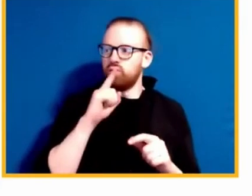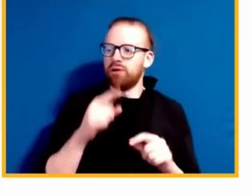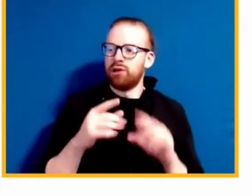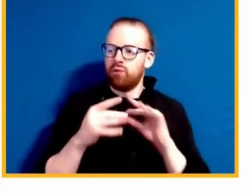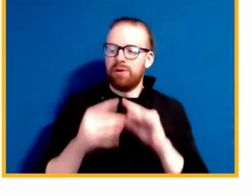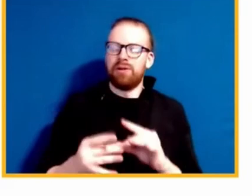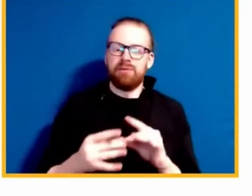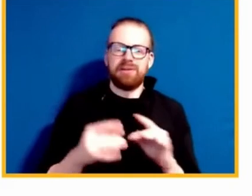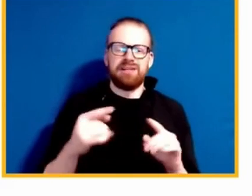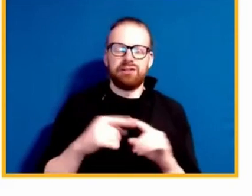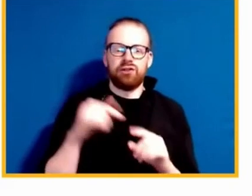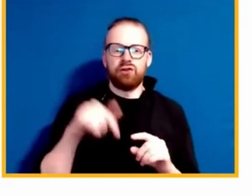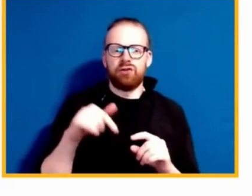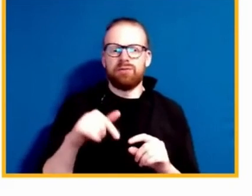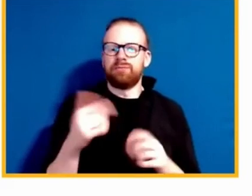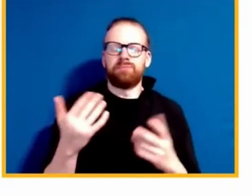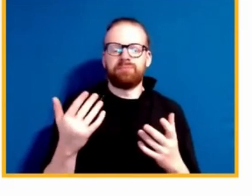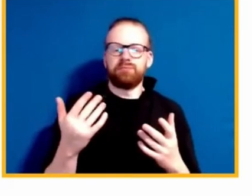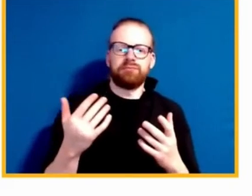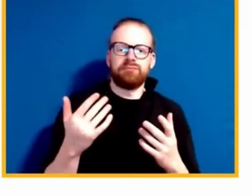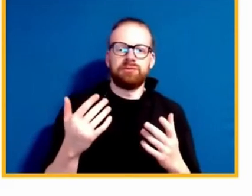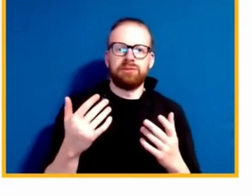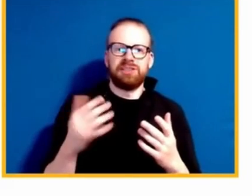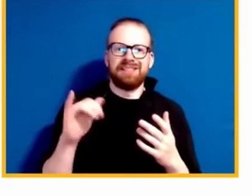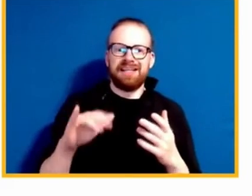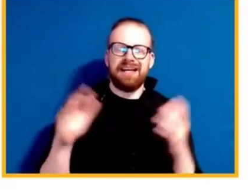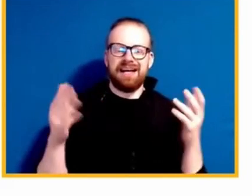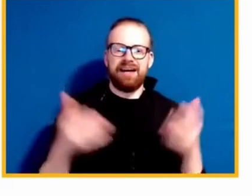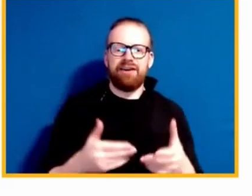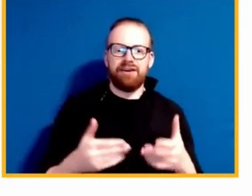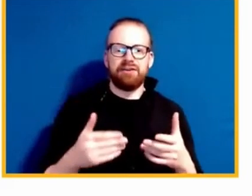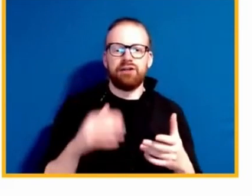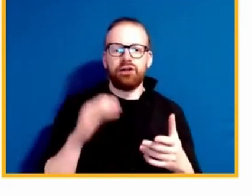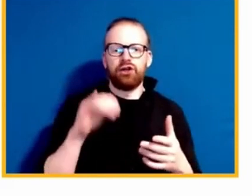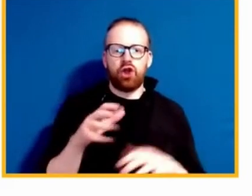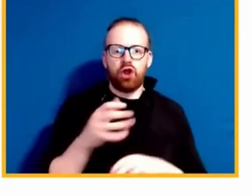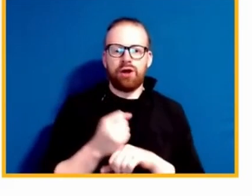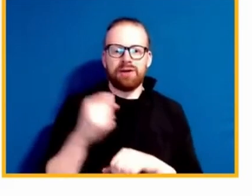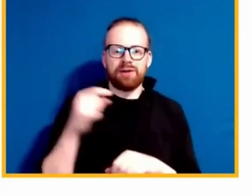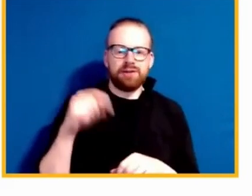Just the kind of, you know, the introduction, about the whole lockdown, at this whole